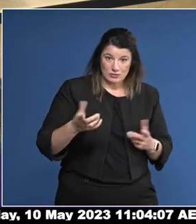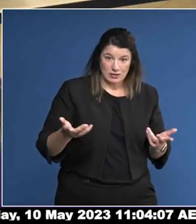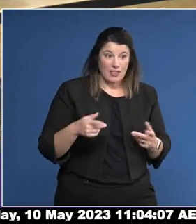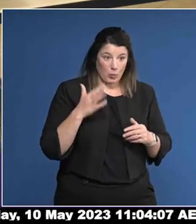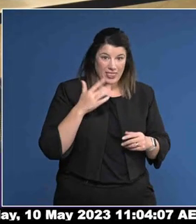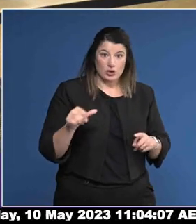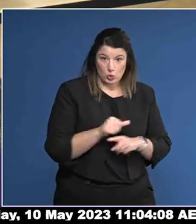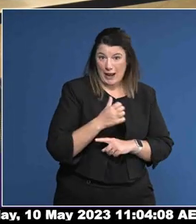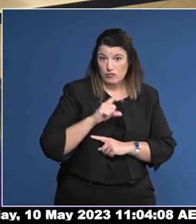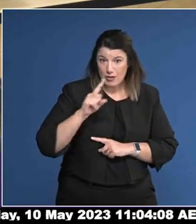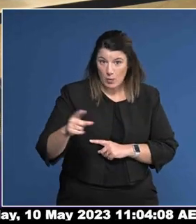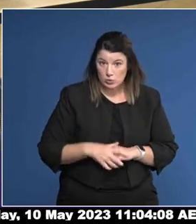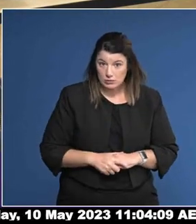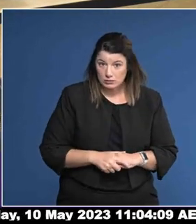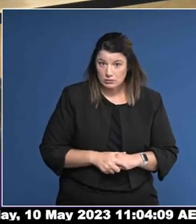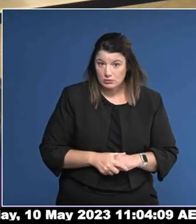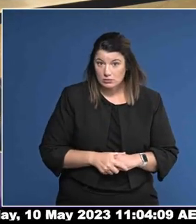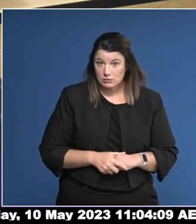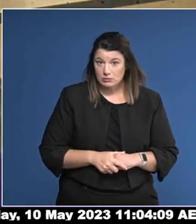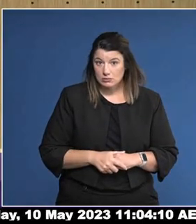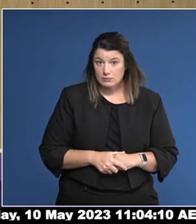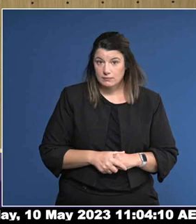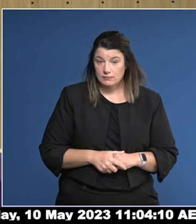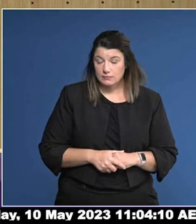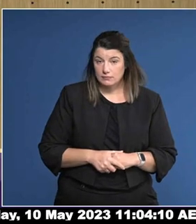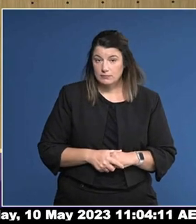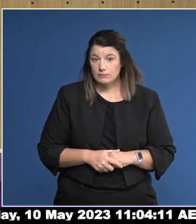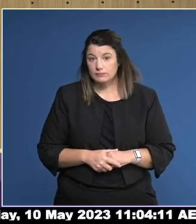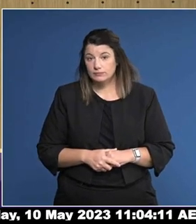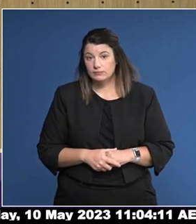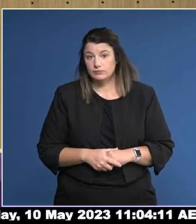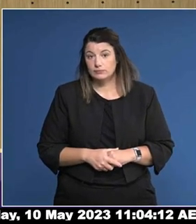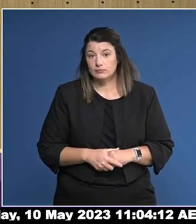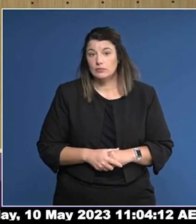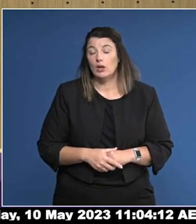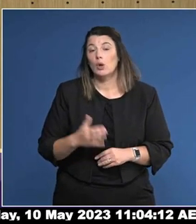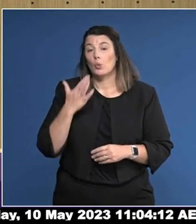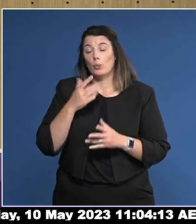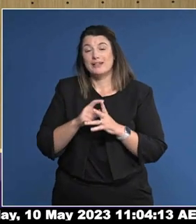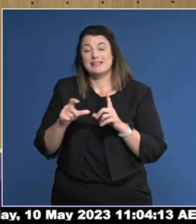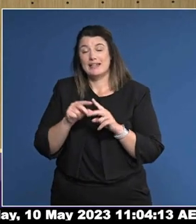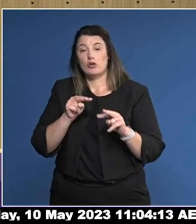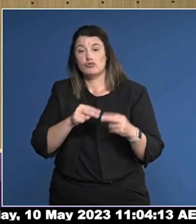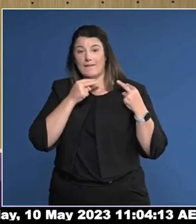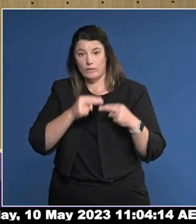From what we could see through a desktop audit in written documents, we felt